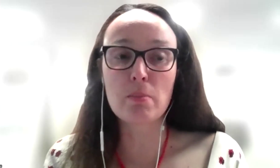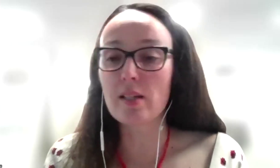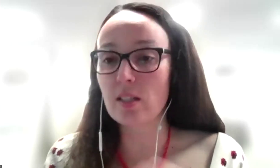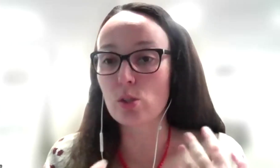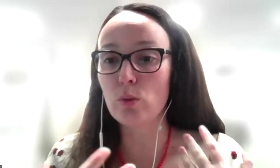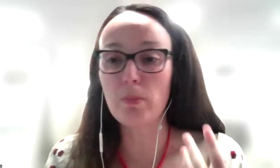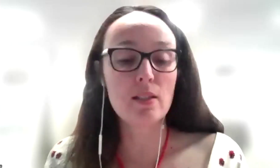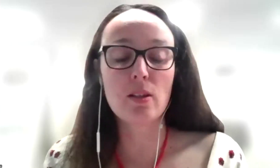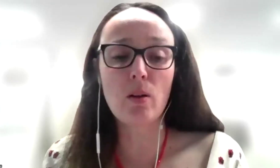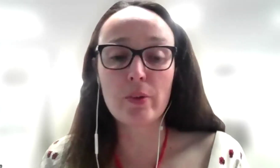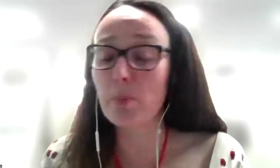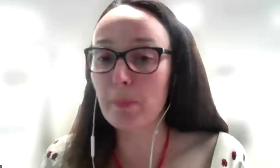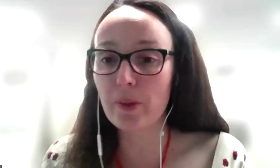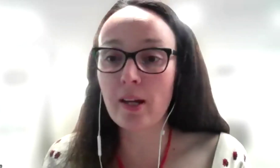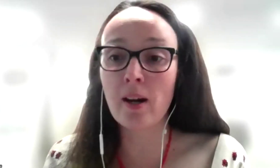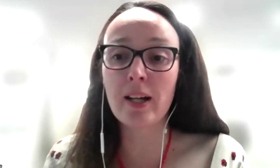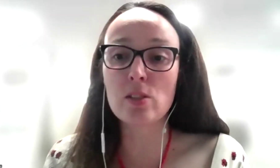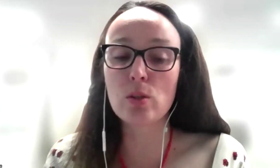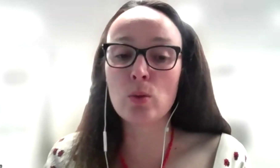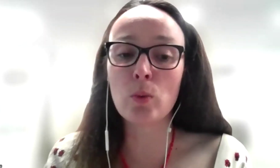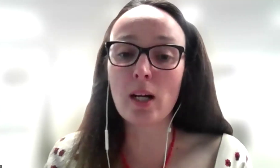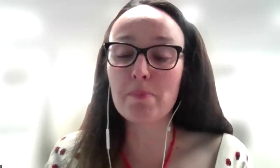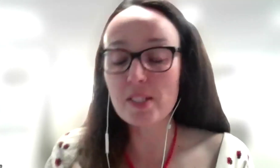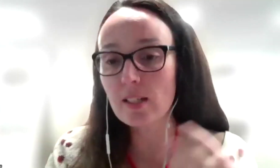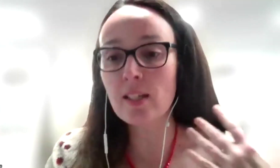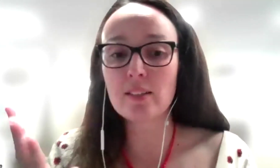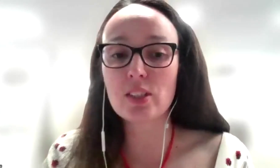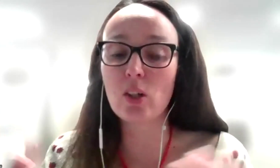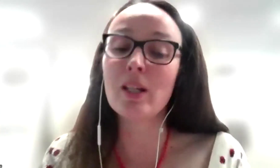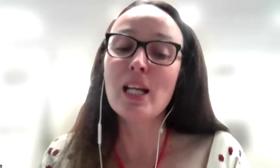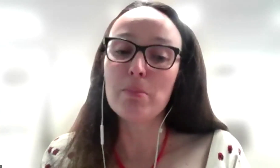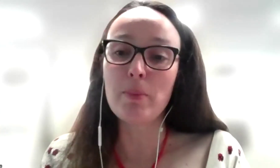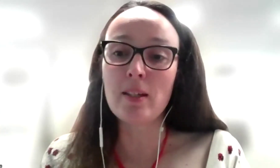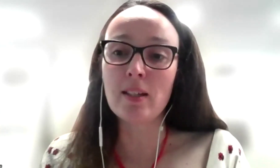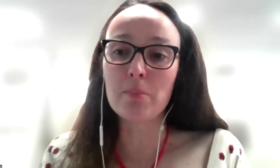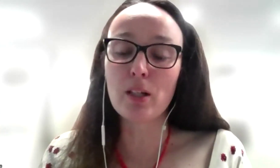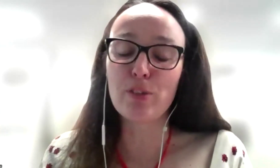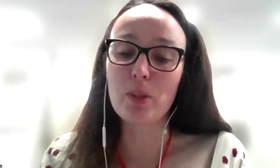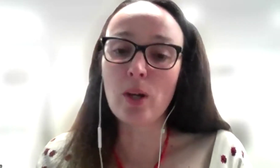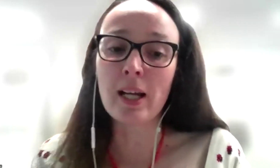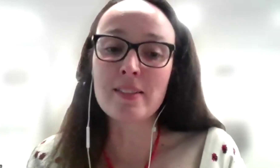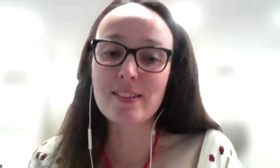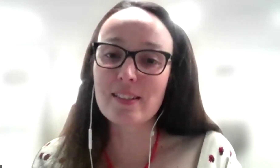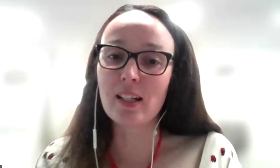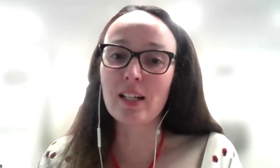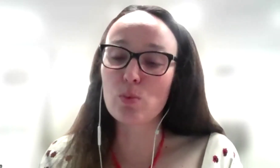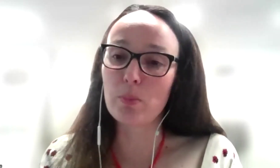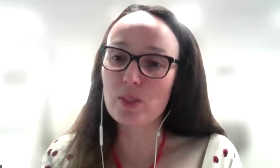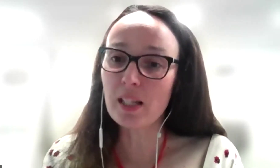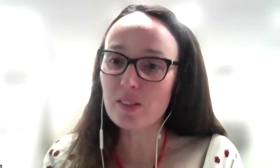amazing to meet all of the people there and to see and maybe hear from you guys as we present.